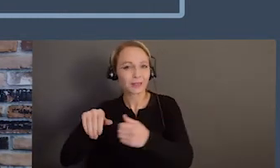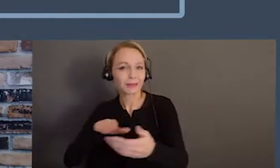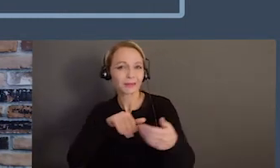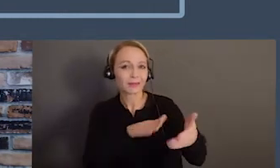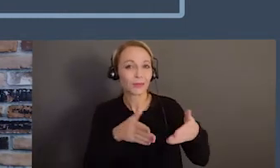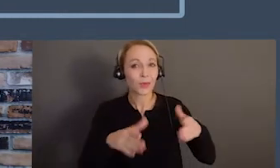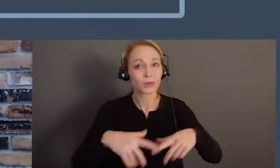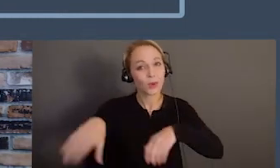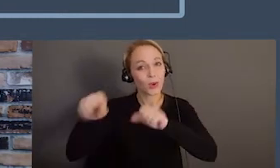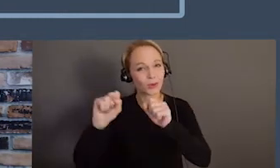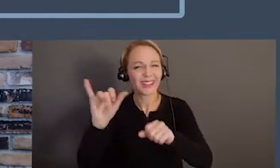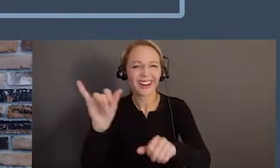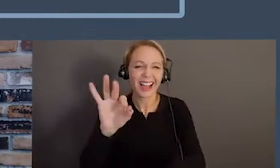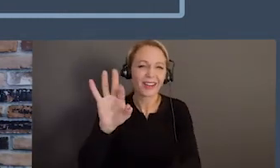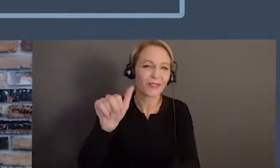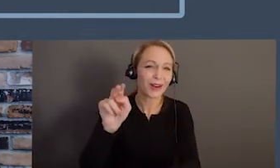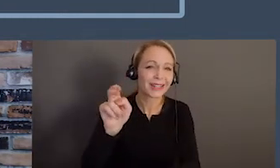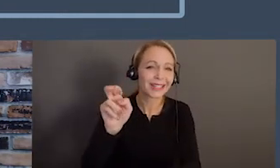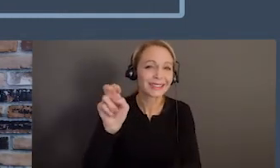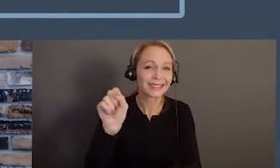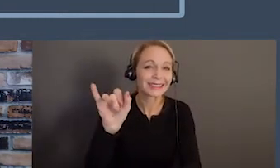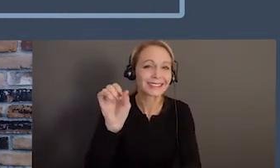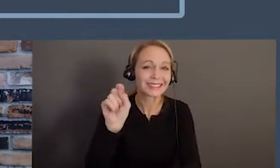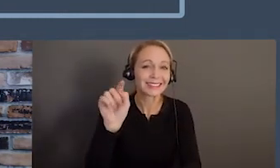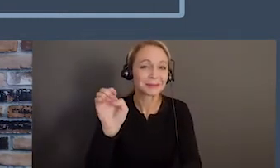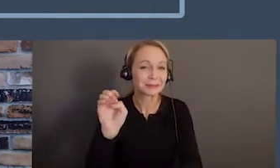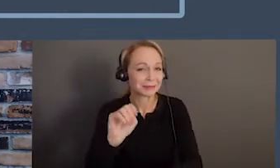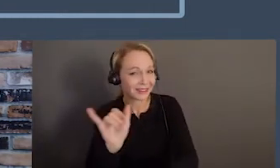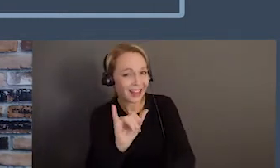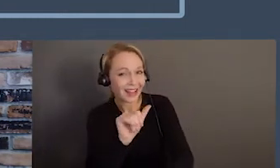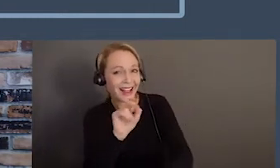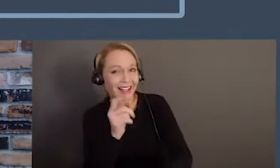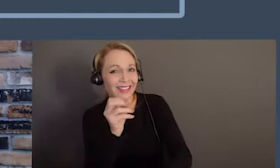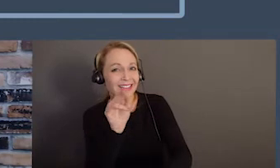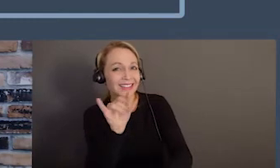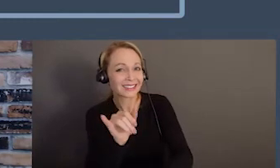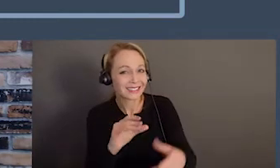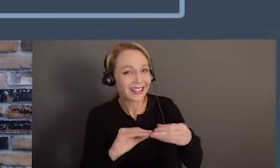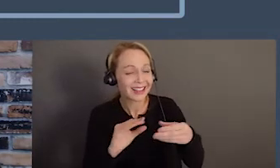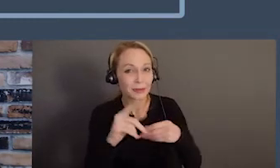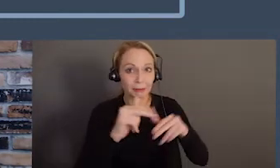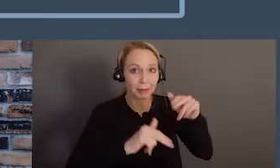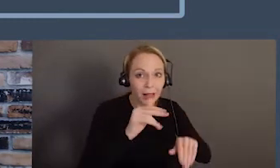IT'S A WAY OF FRANKENSYSTEM AS ANTHONY SAID, YOU ARE